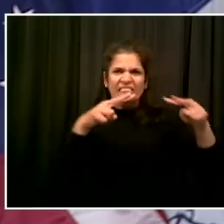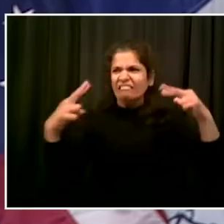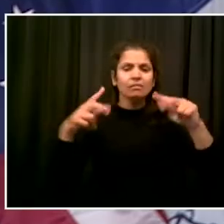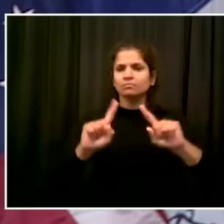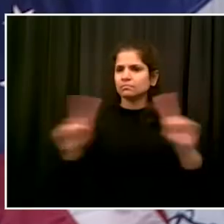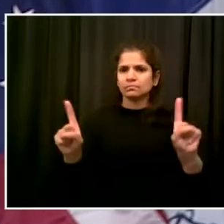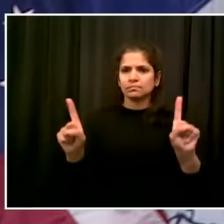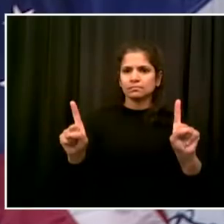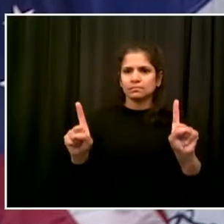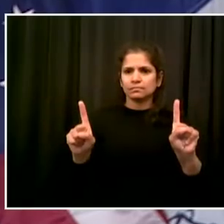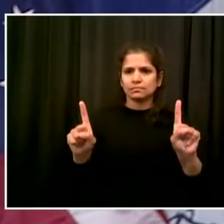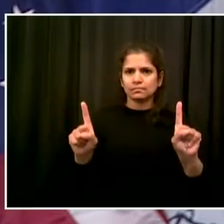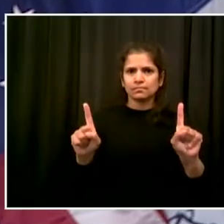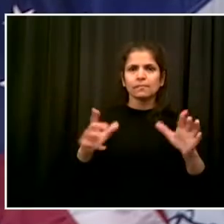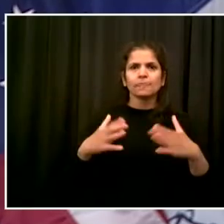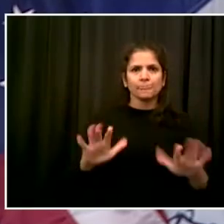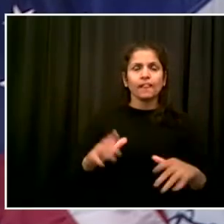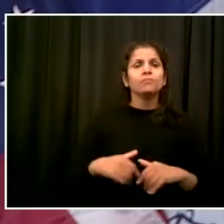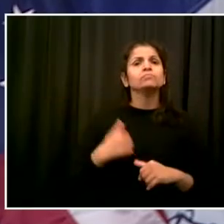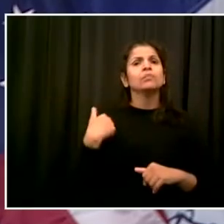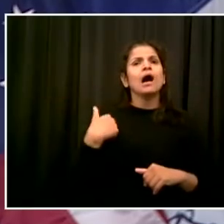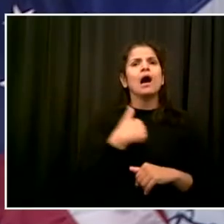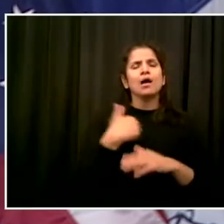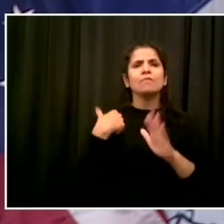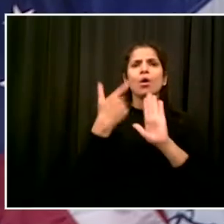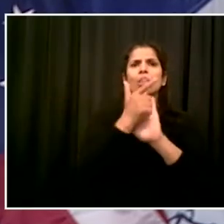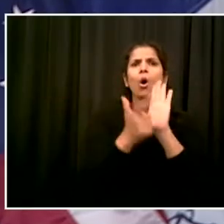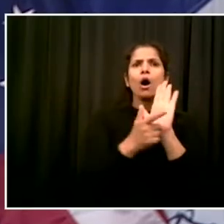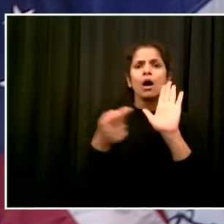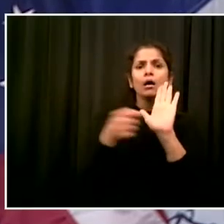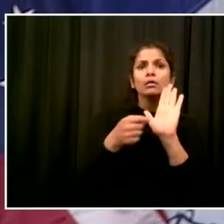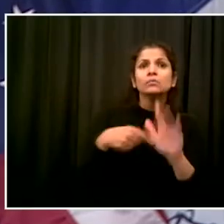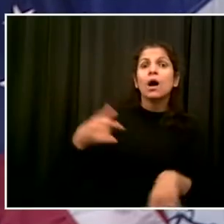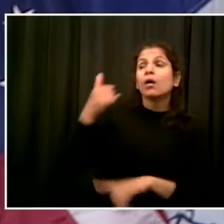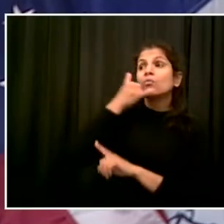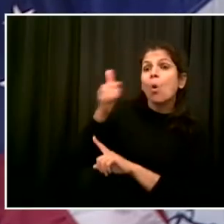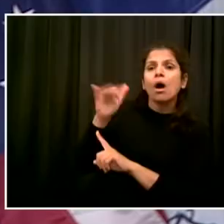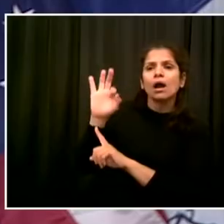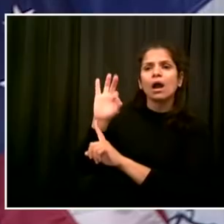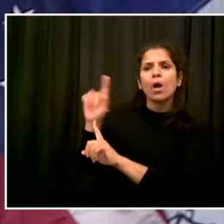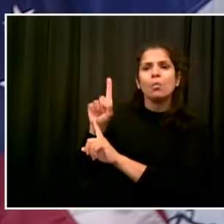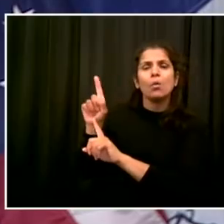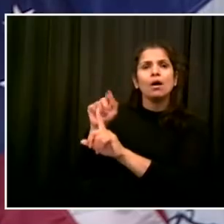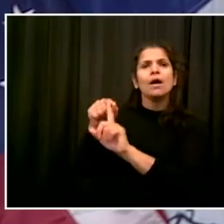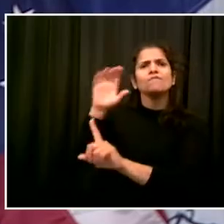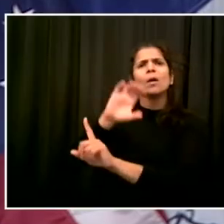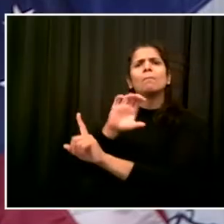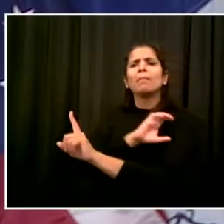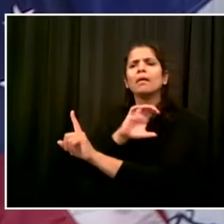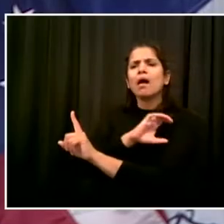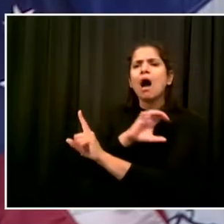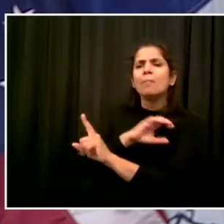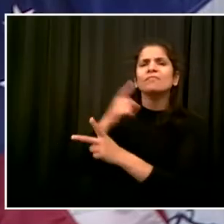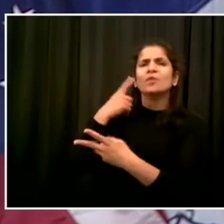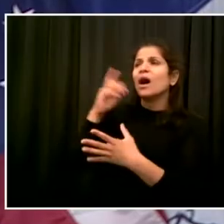QUESTION ABOUT CALLING HET